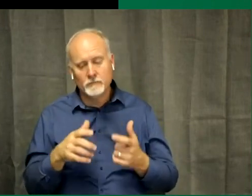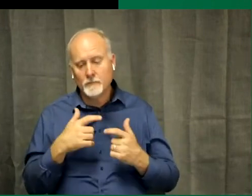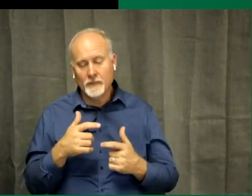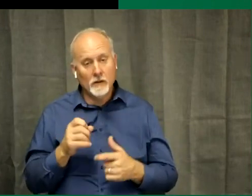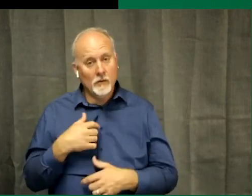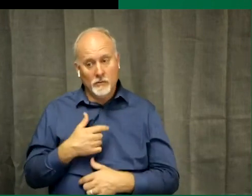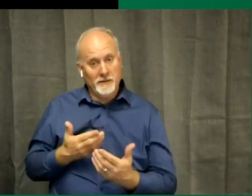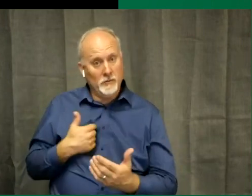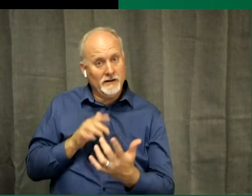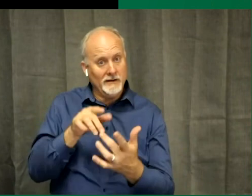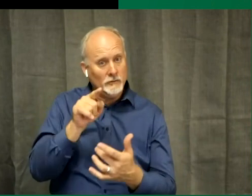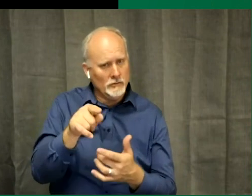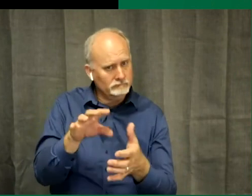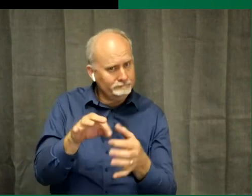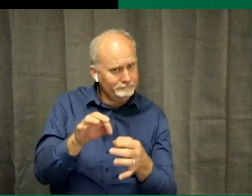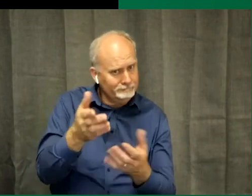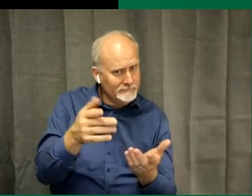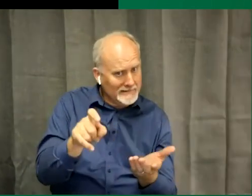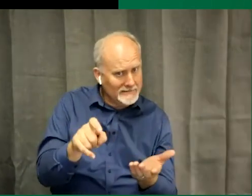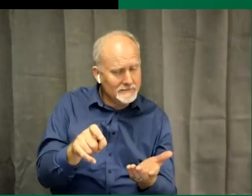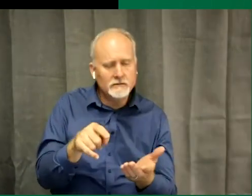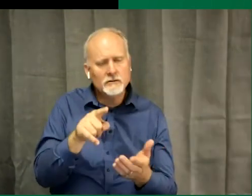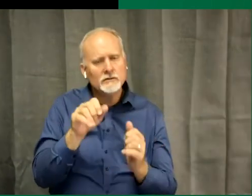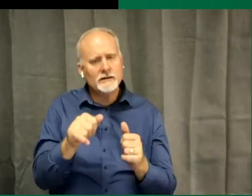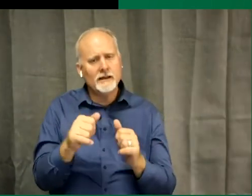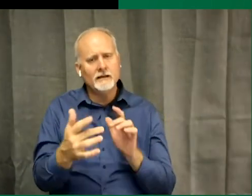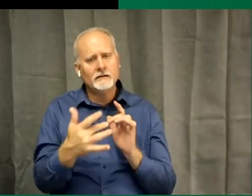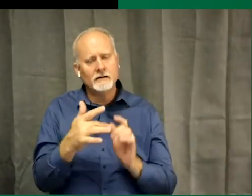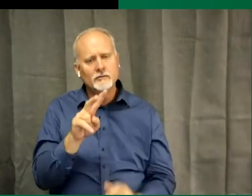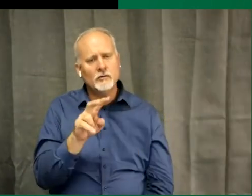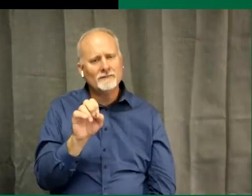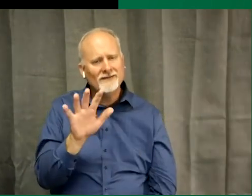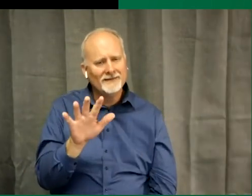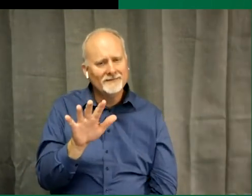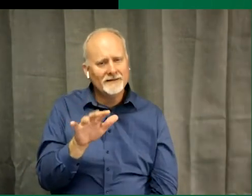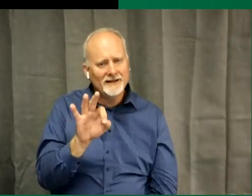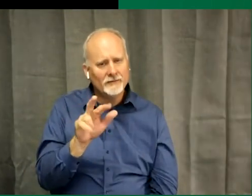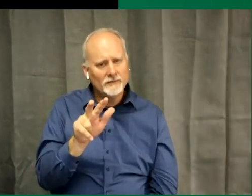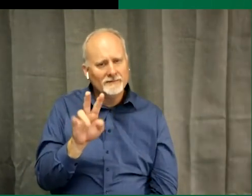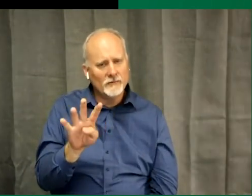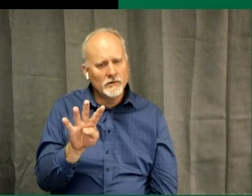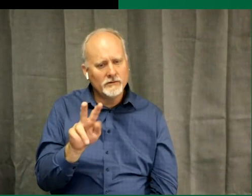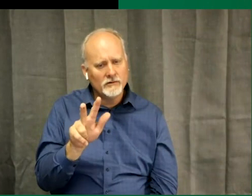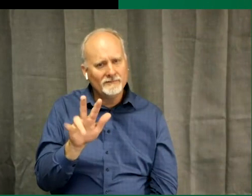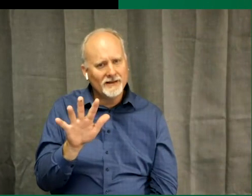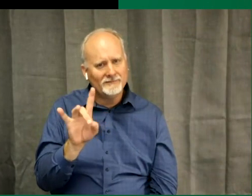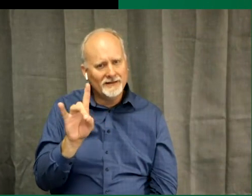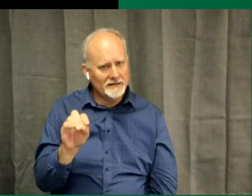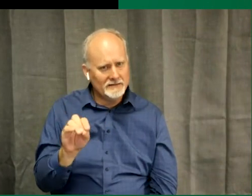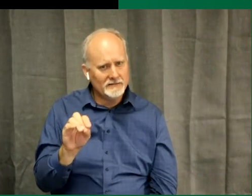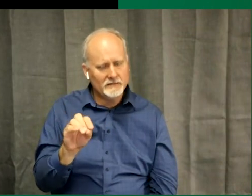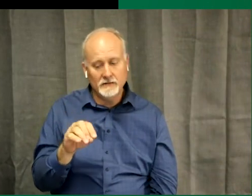you to talk about testing you can call student health at 205-934-3580 the patient portal at